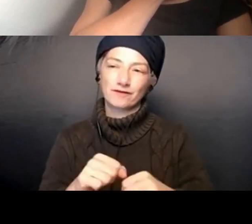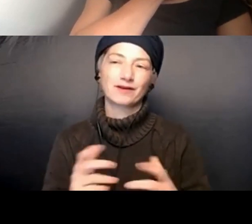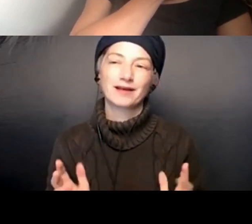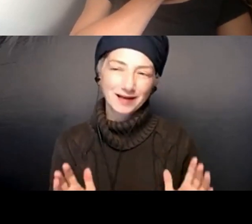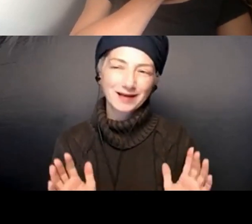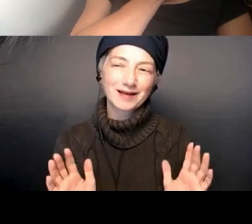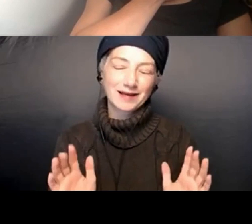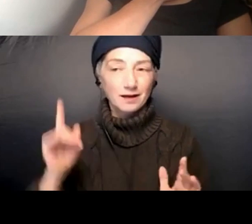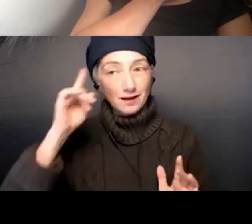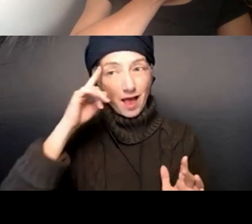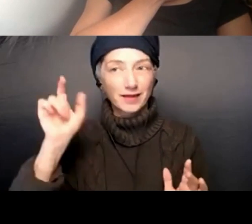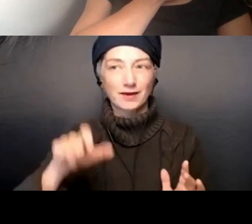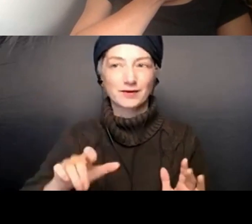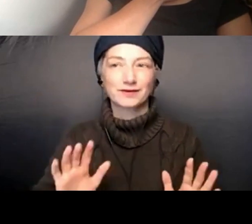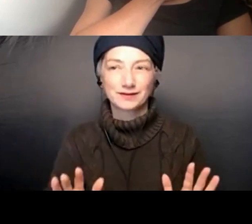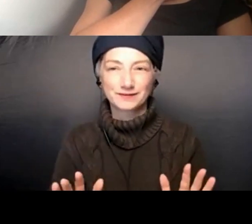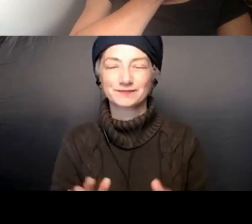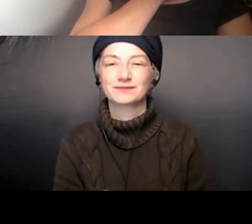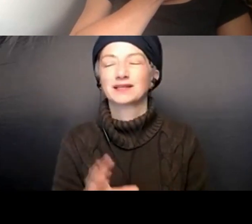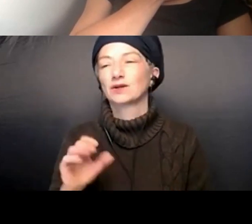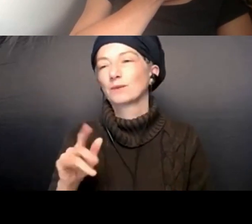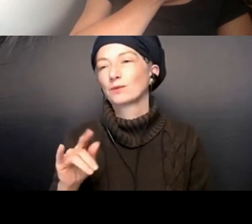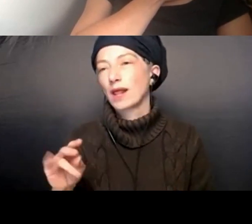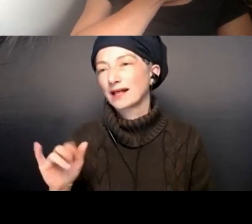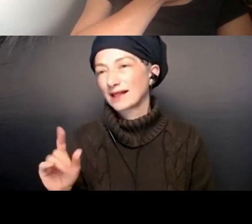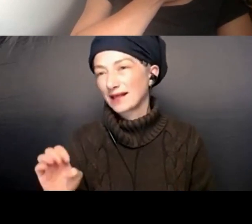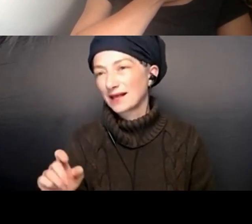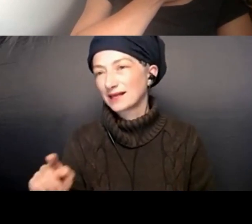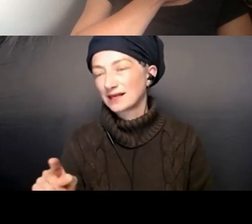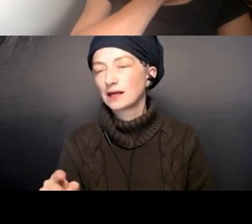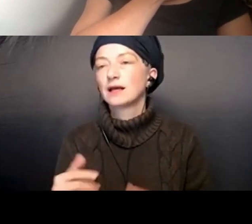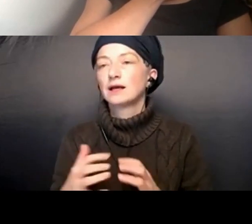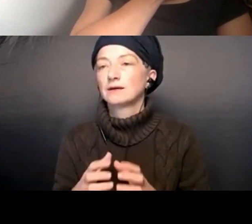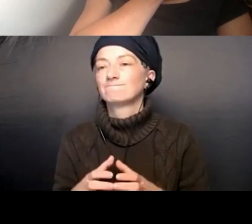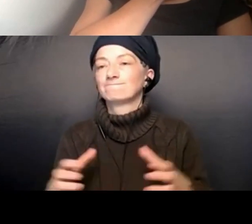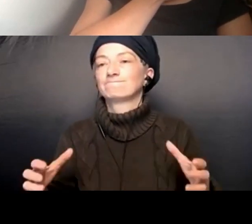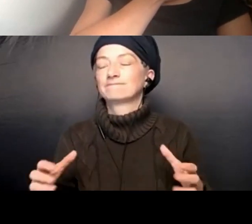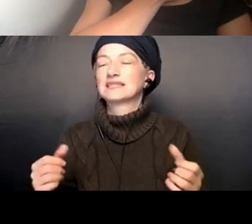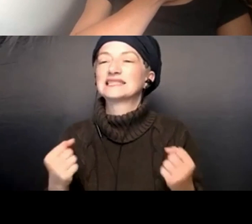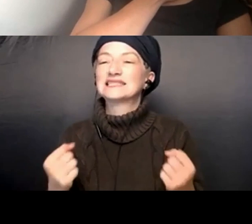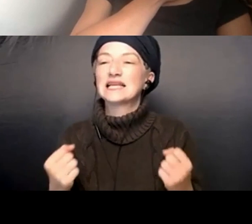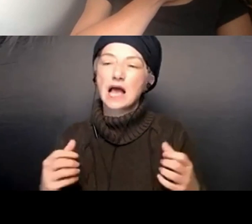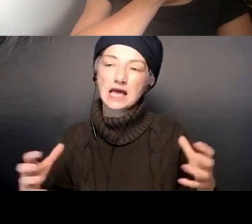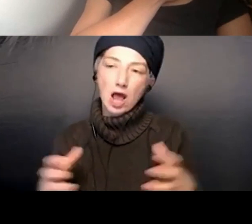With Criptonite we have created a really safe space to look at those things and to develop them